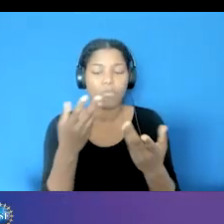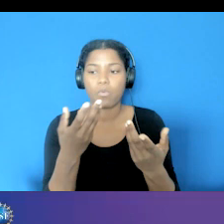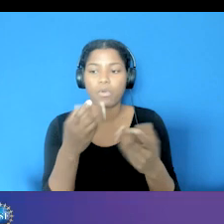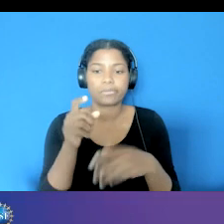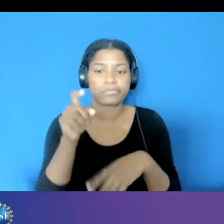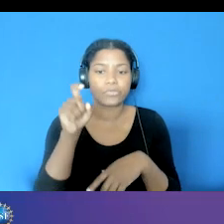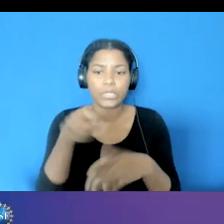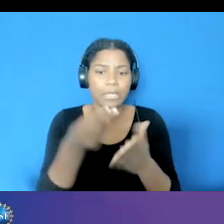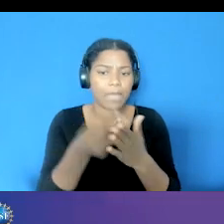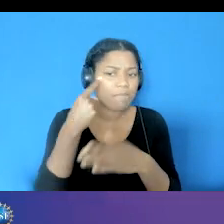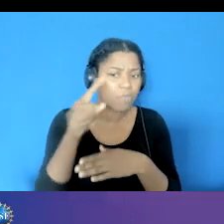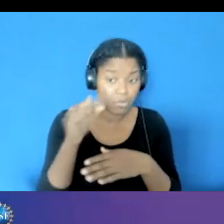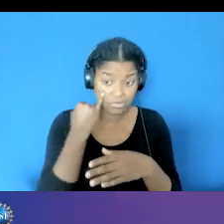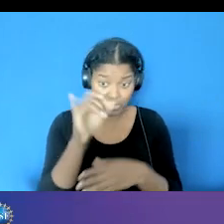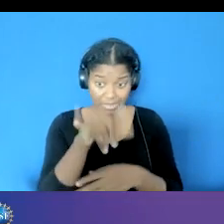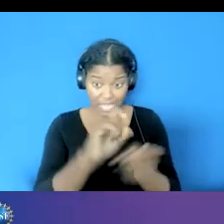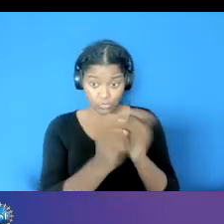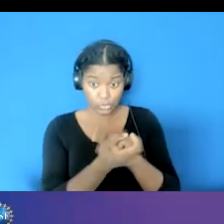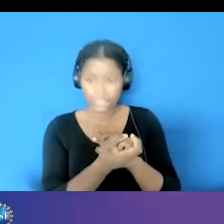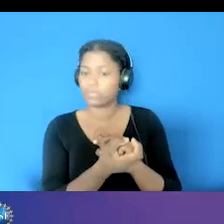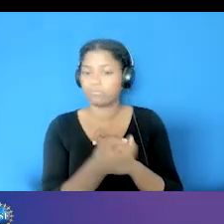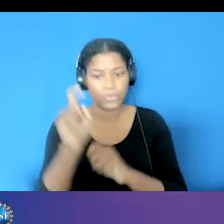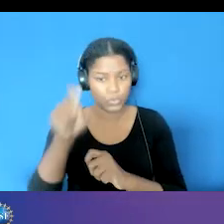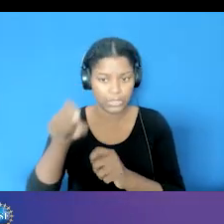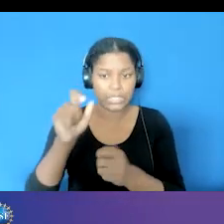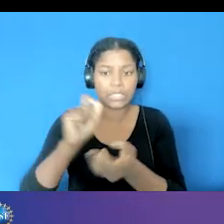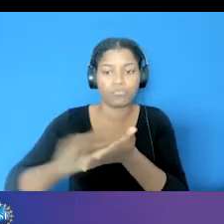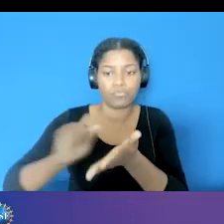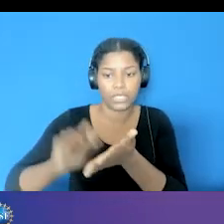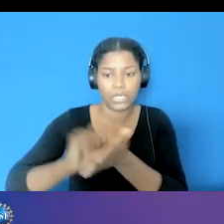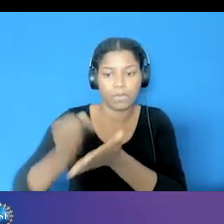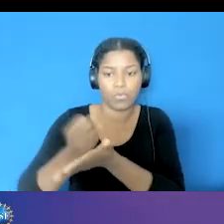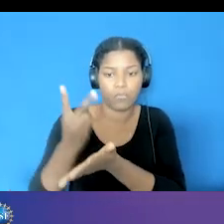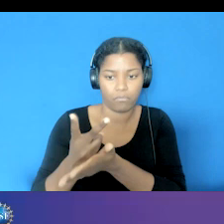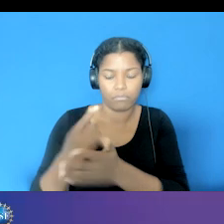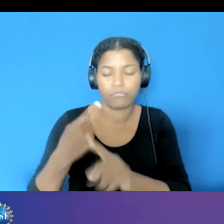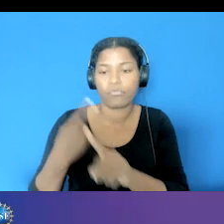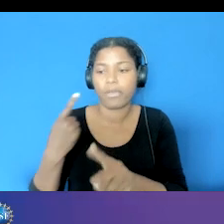and you'll also need prior approval for -- prior written approval from the program officer